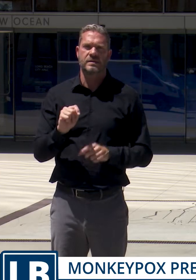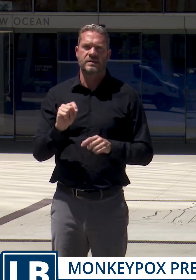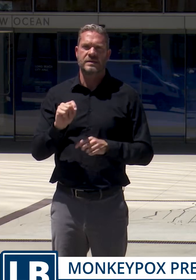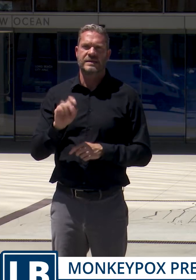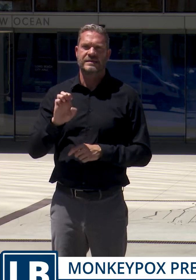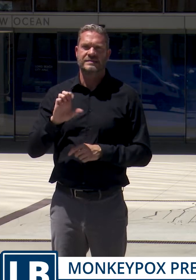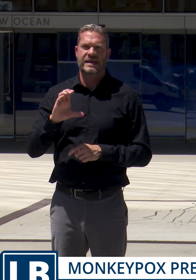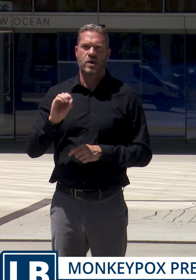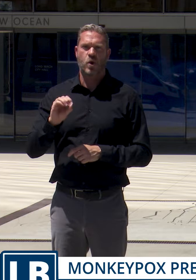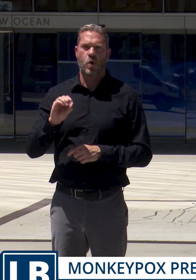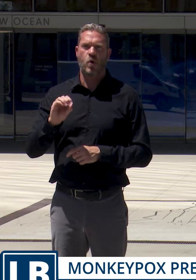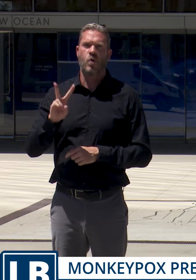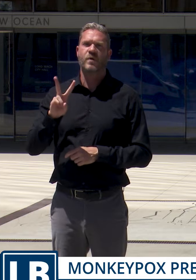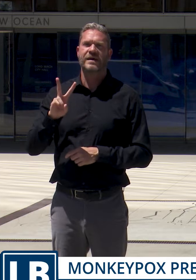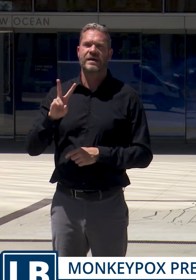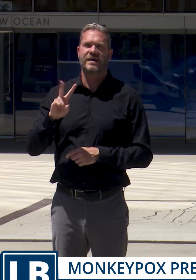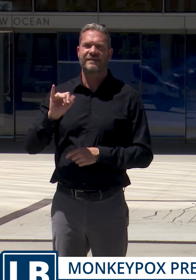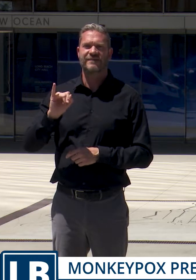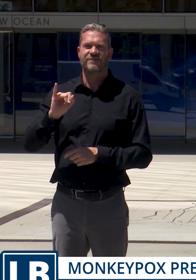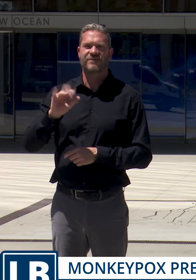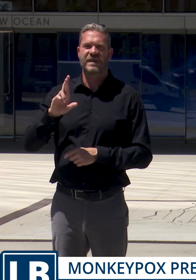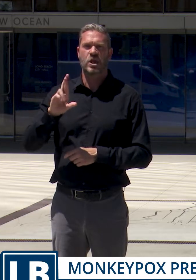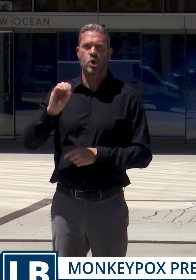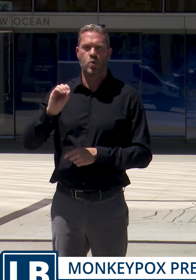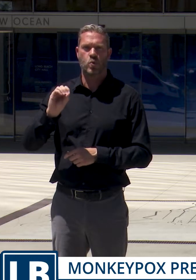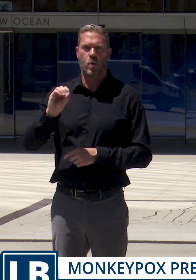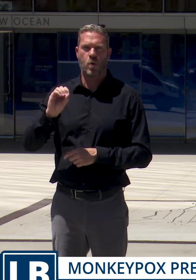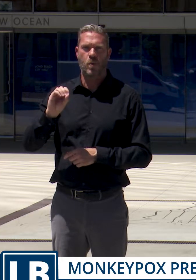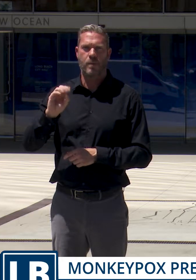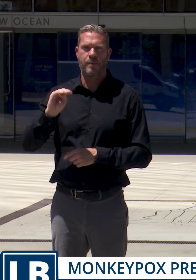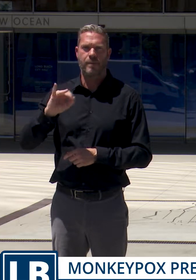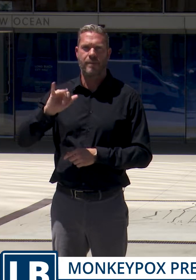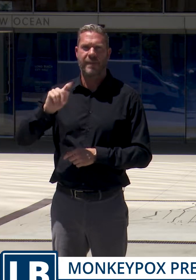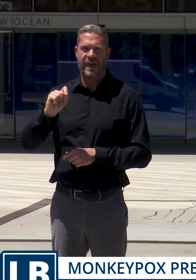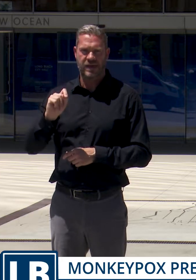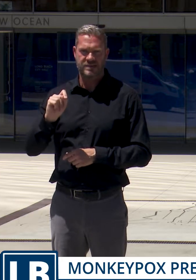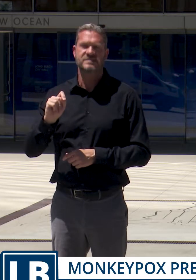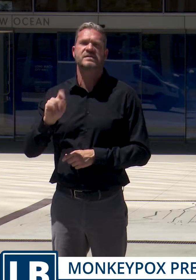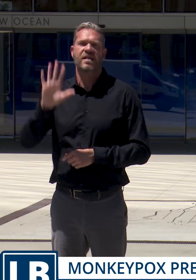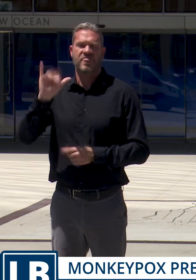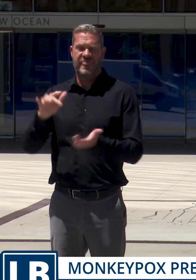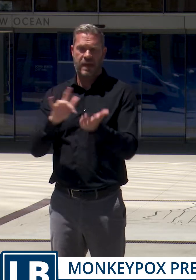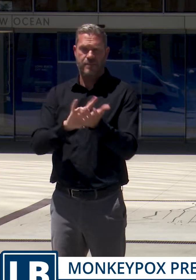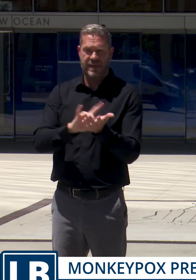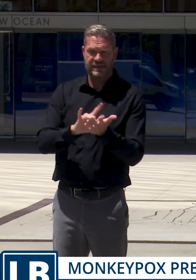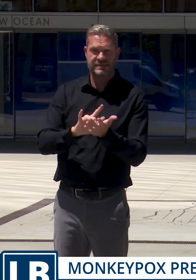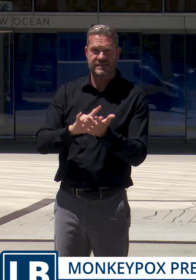also known as teapox was developed for the treatment of smallpox in adults and children